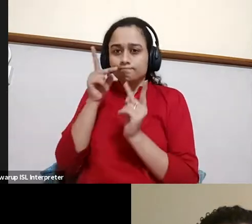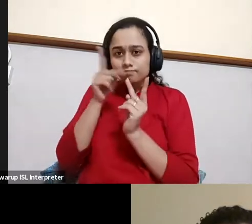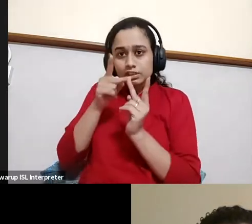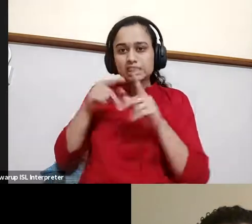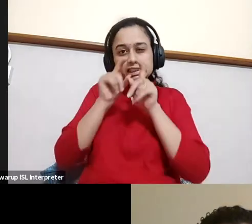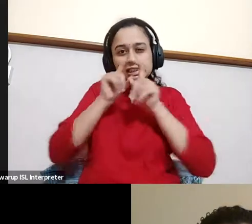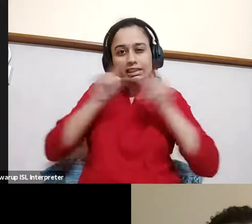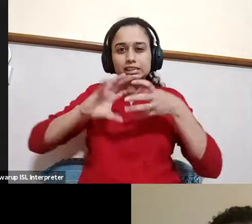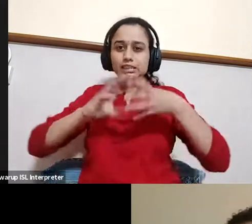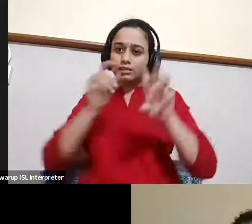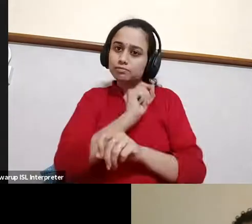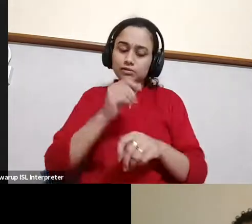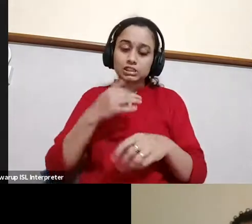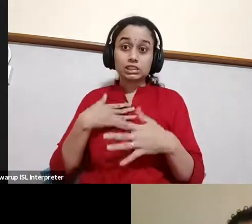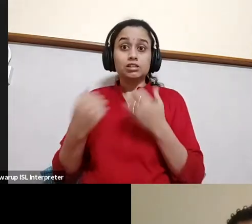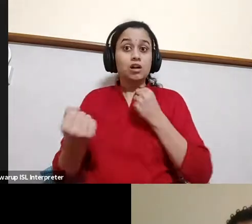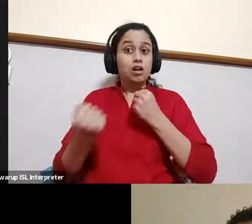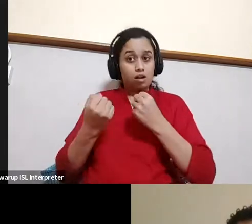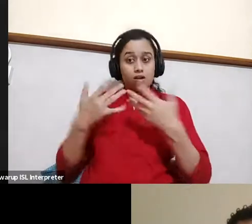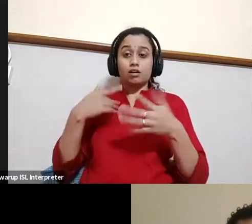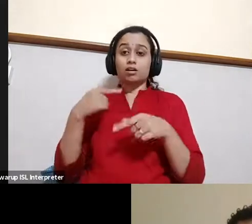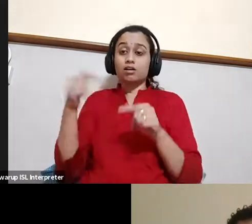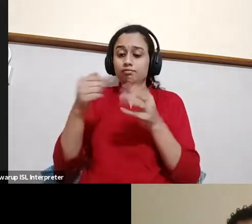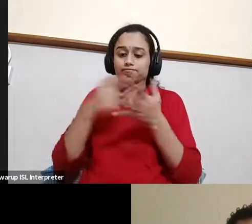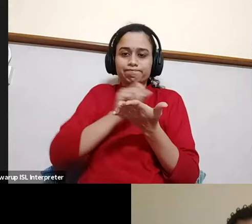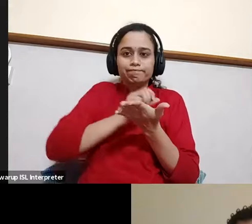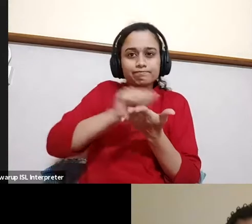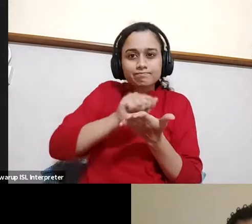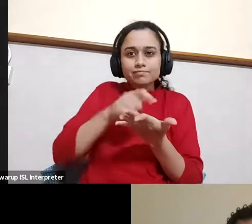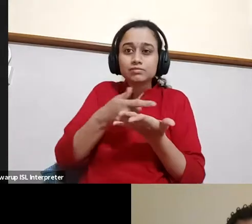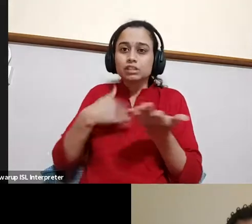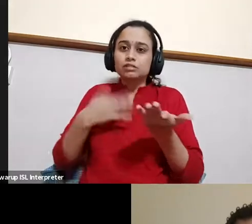on the physical negative as opposed to scanning it and touching it up on